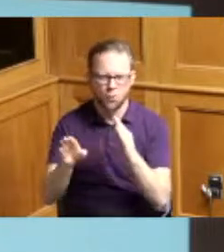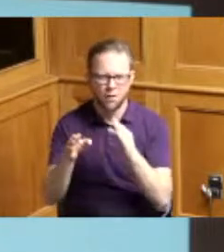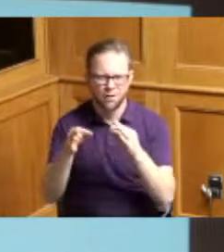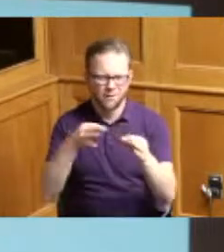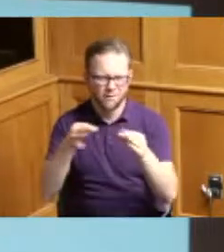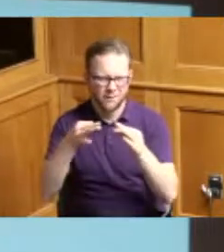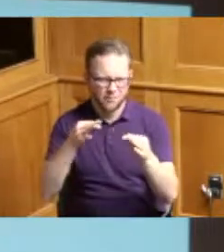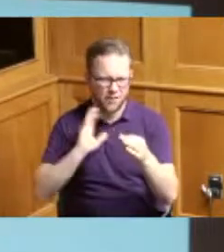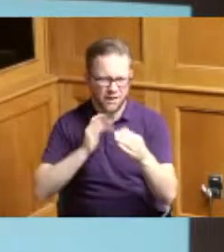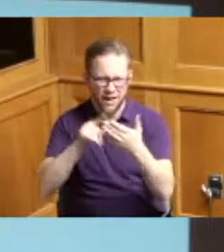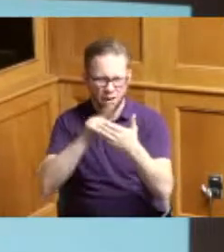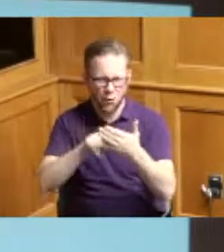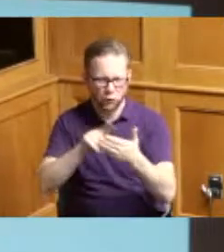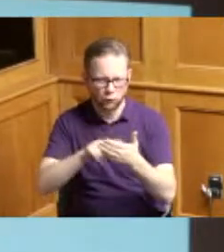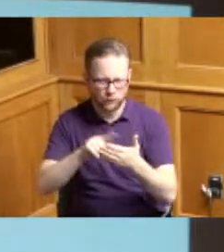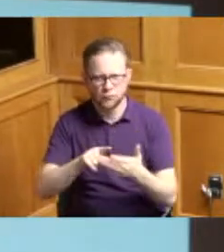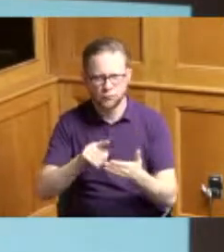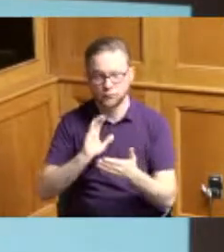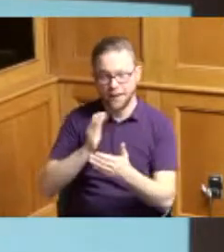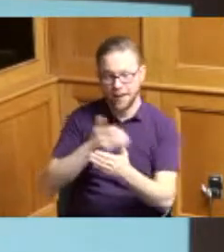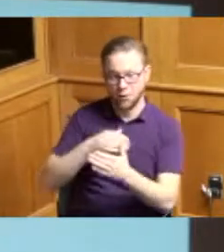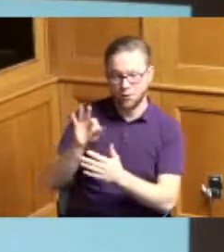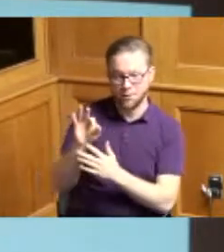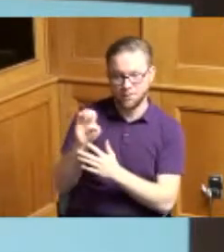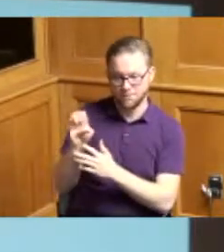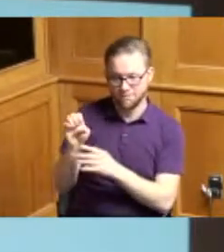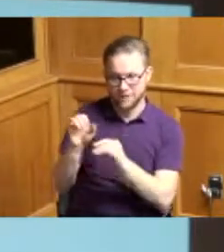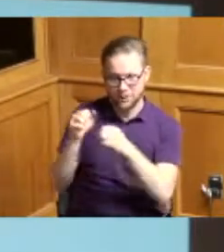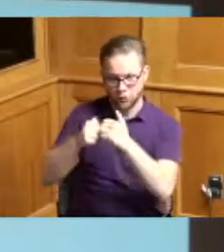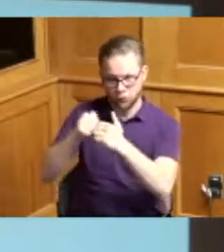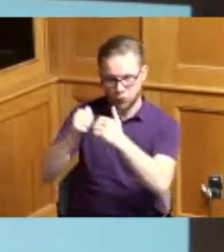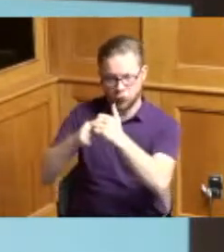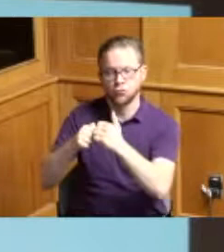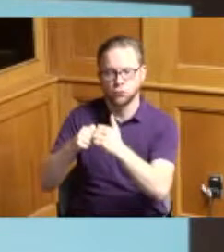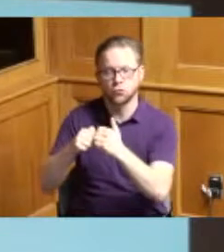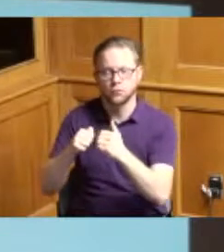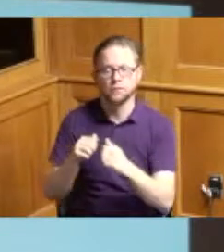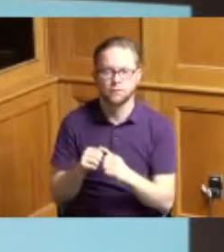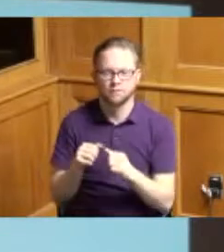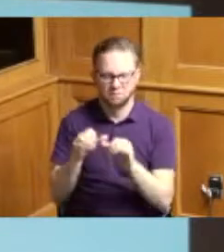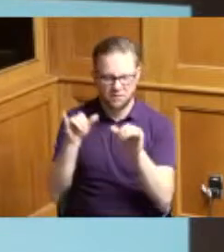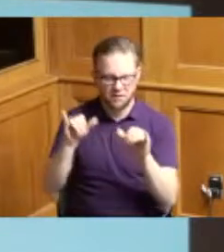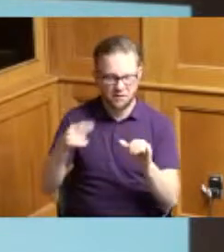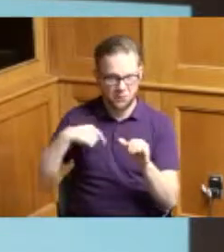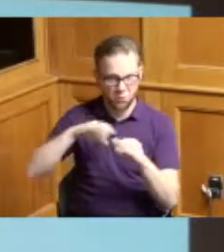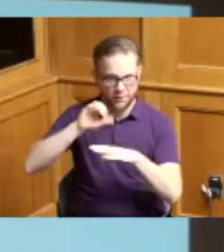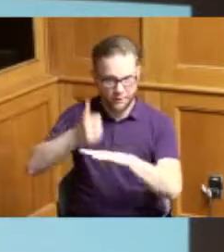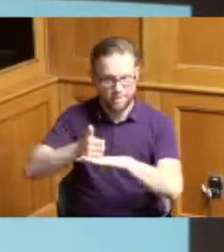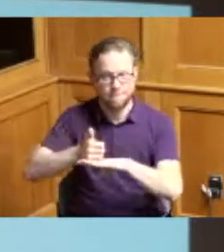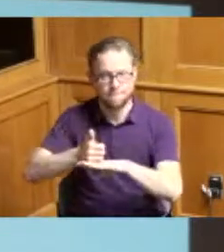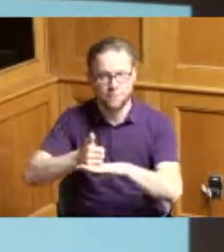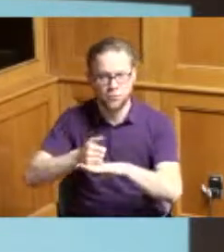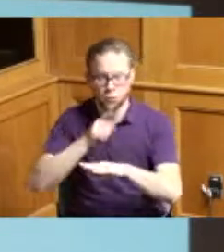fee methodology for the the feasibility study so it kind of starts again with those three pillars